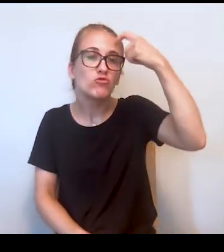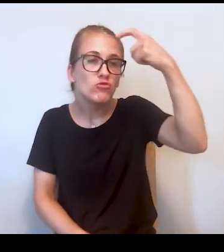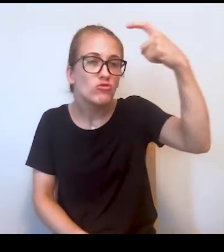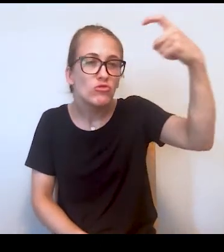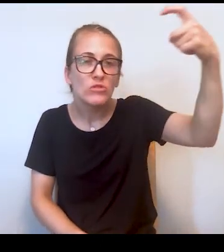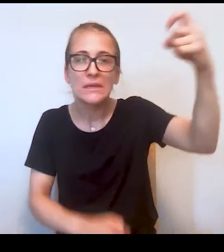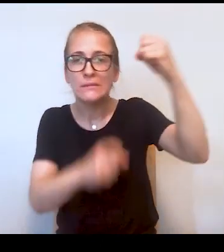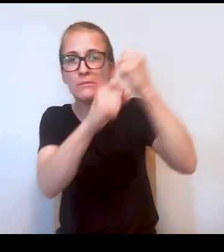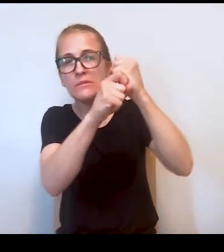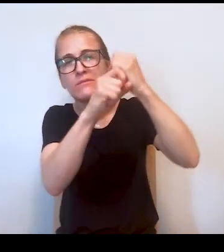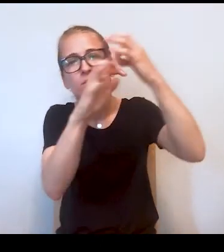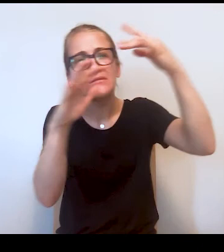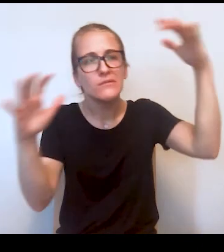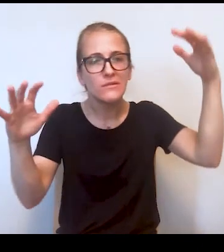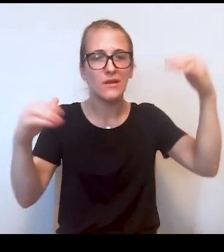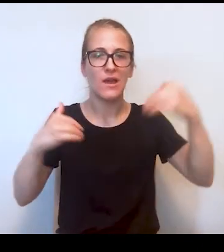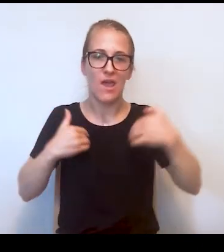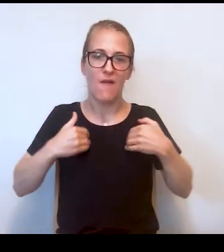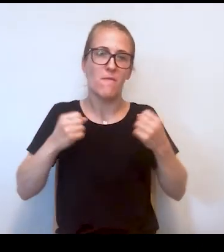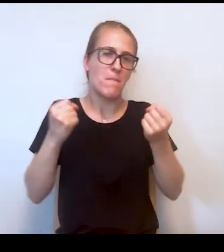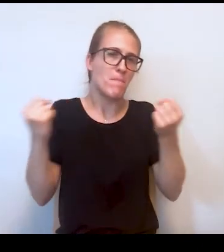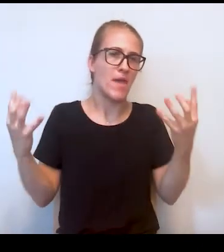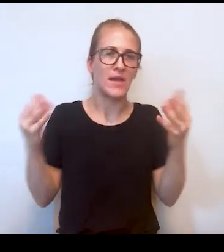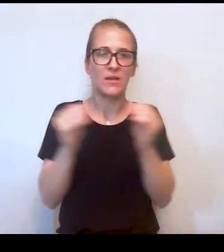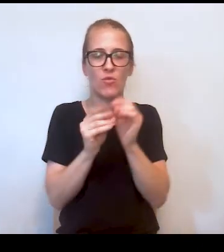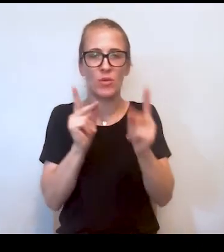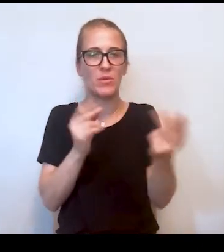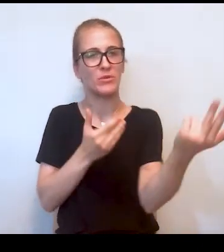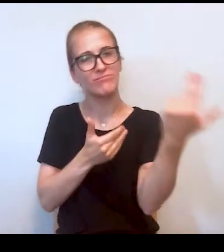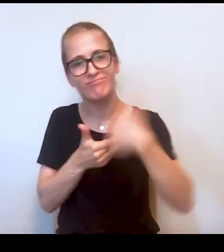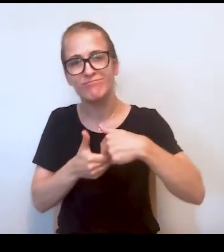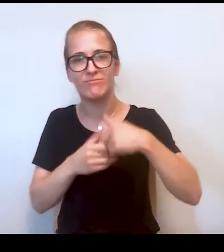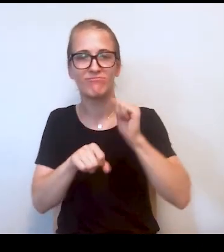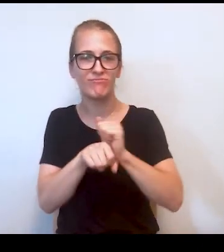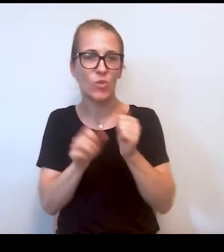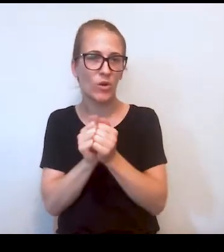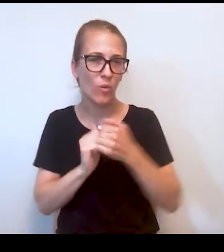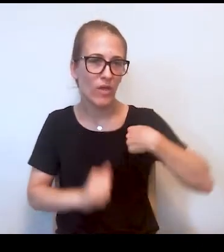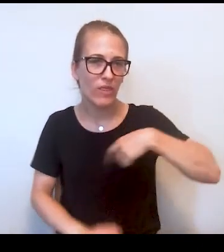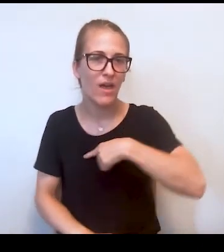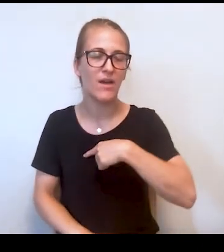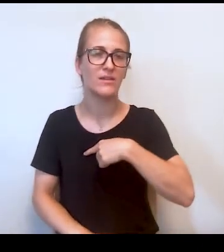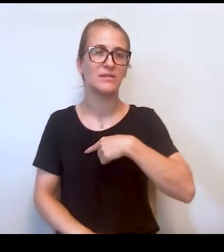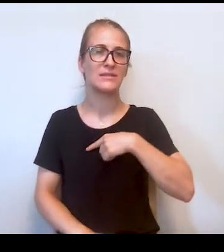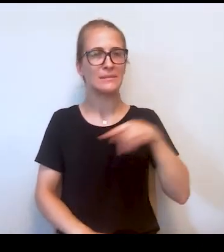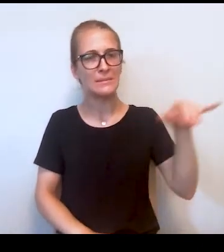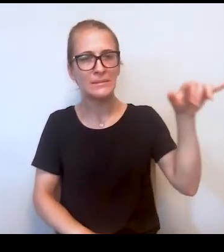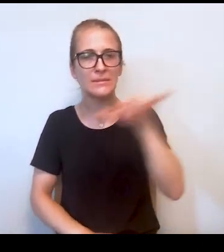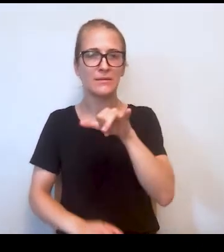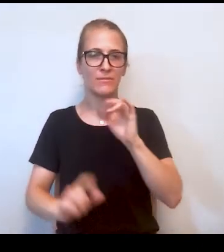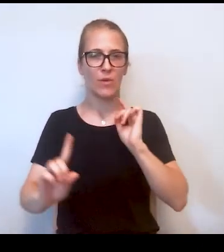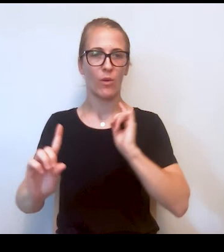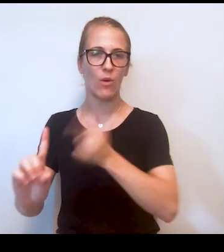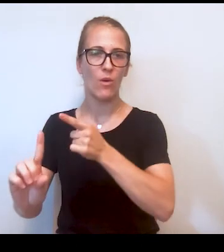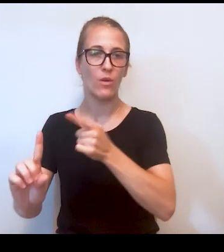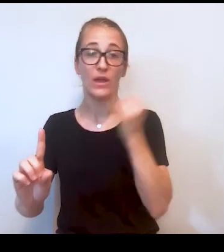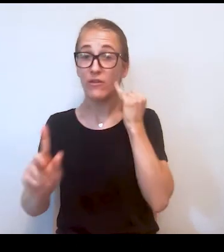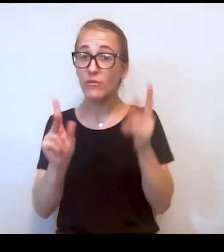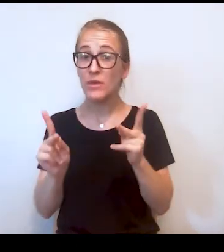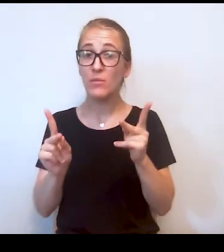I think if people are listening to this or finding this information and it really resonates and you wanna work with us,